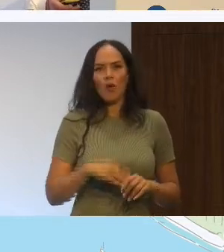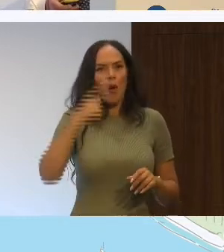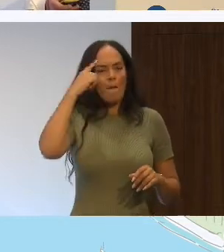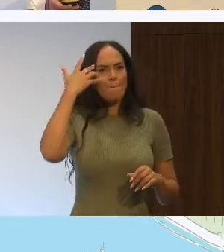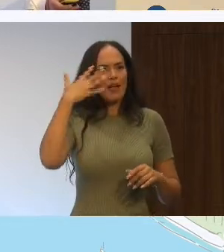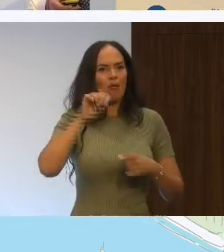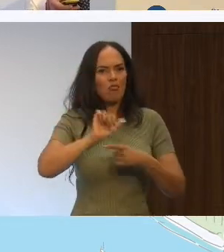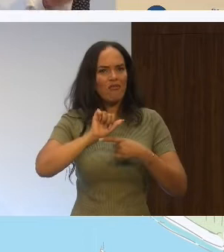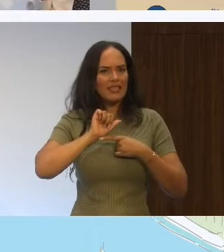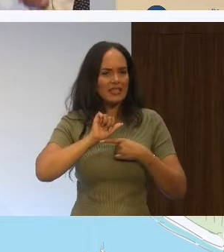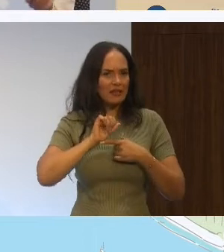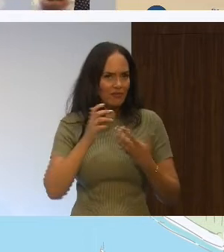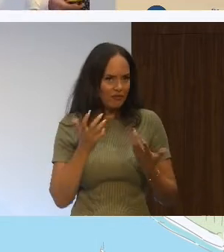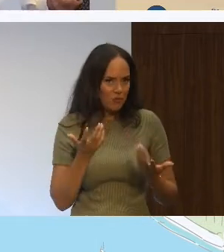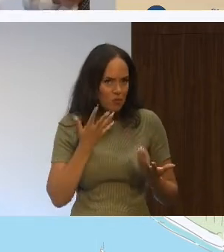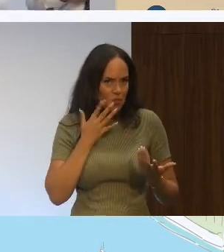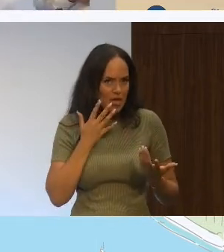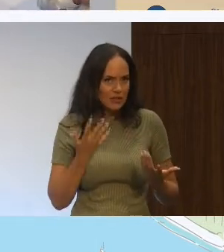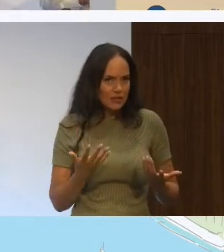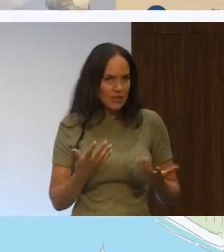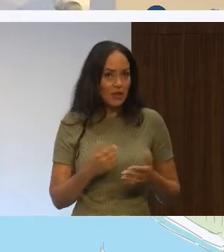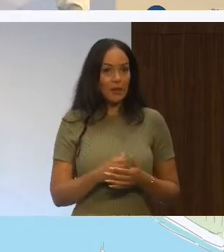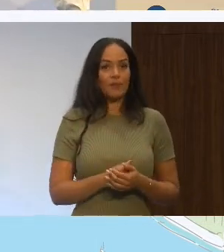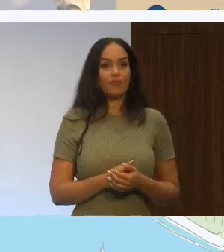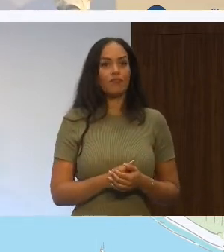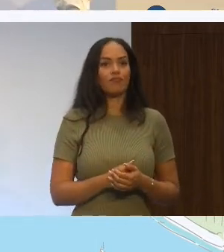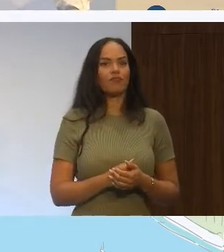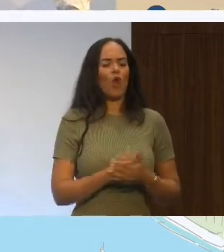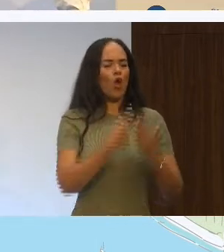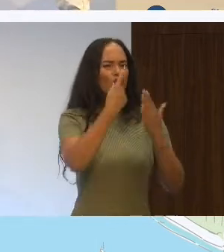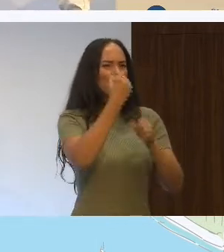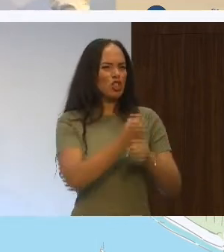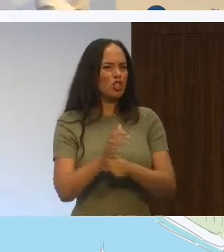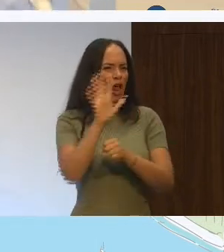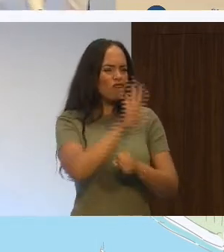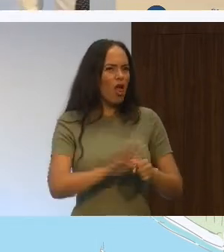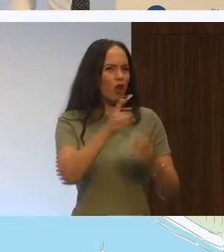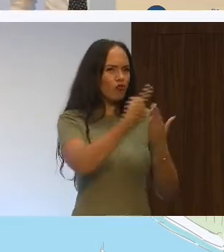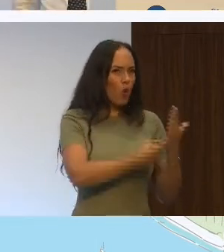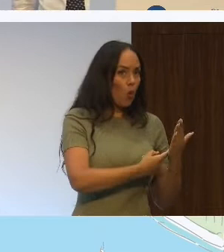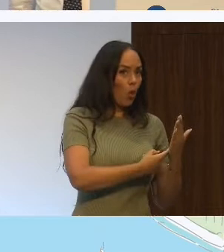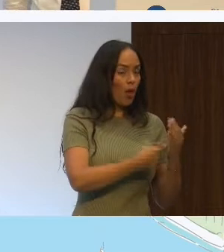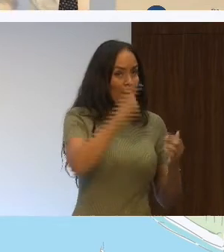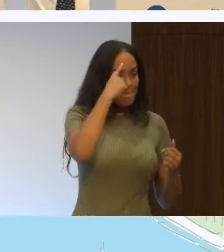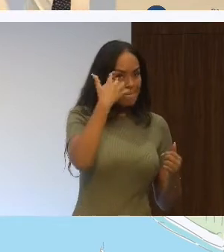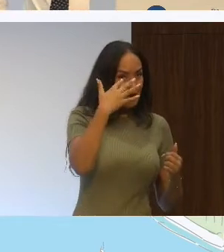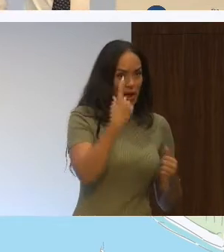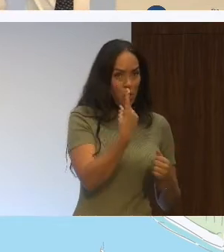Well, the general rule is if you're getting more than one day of migraine per week, so more than one more than four days